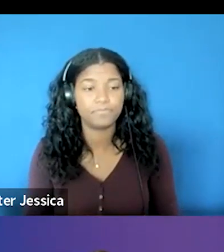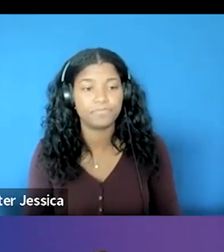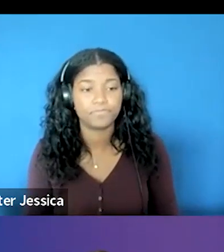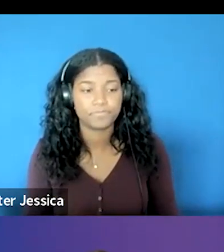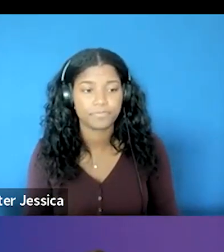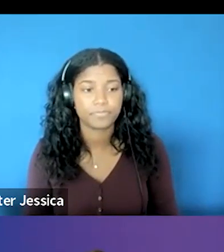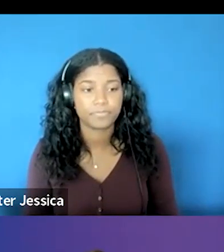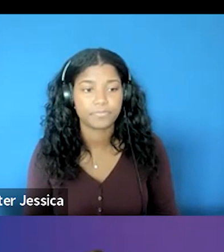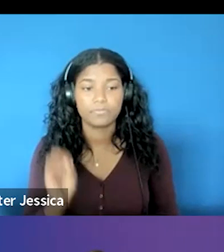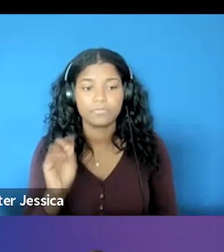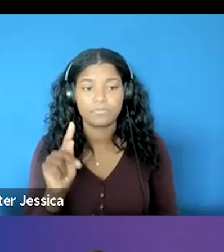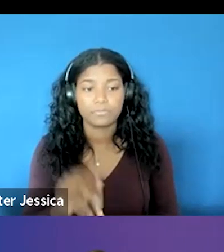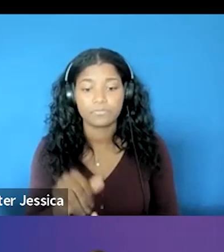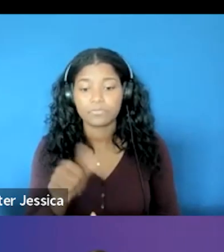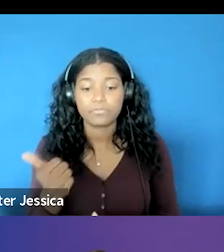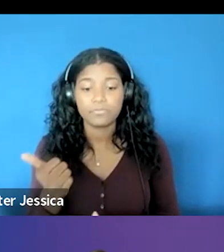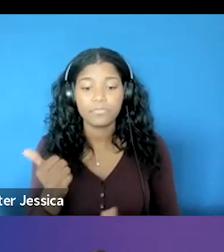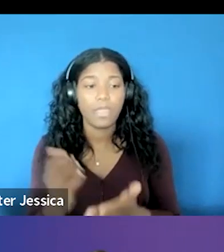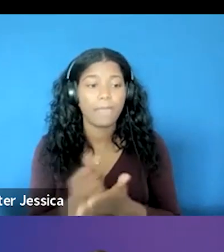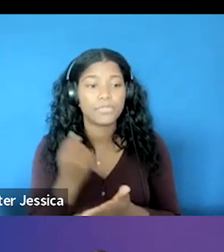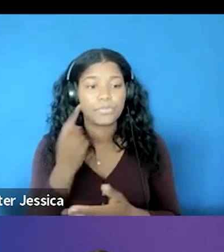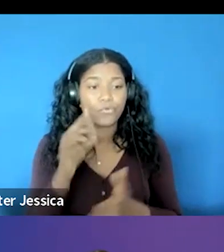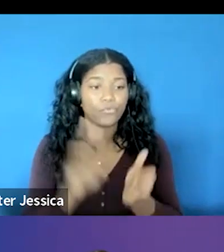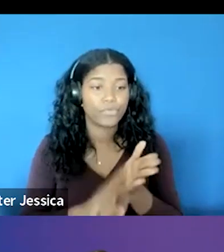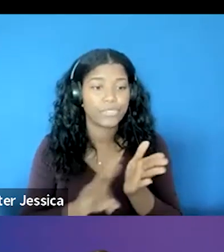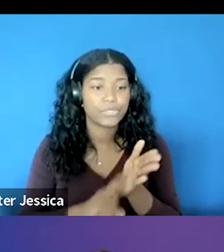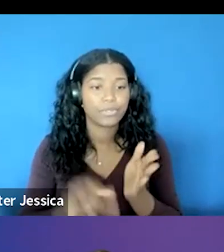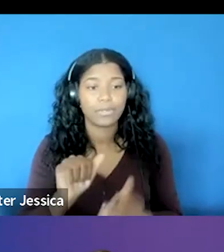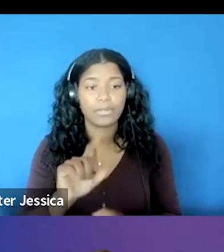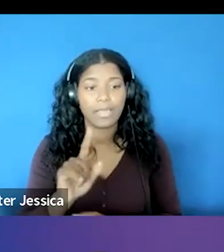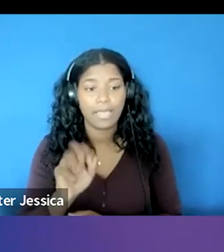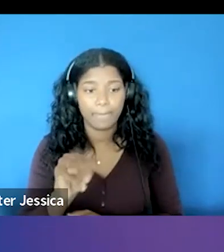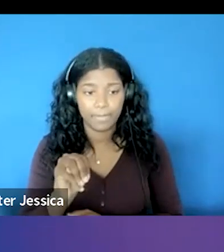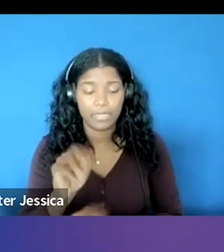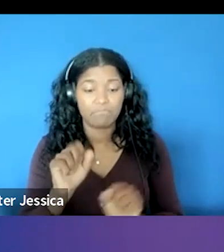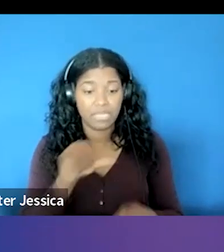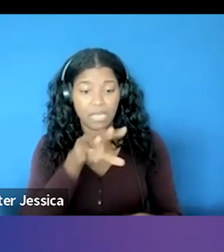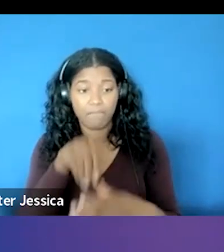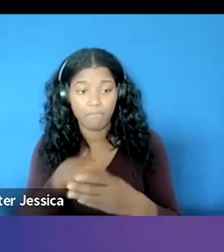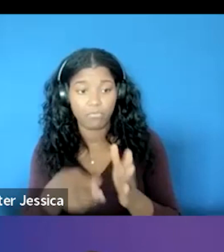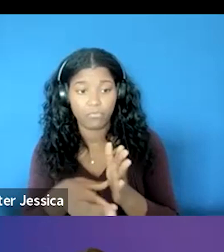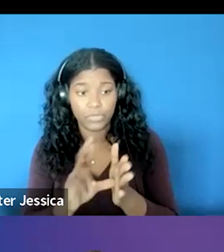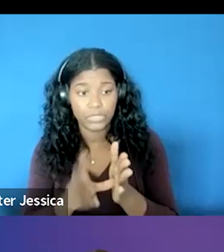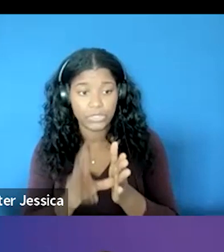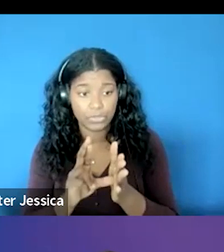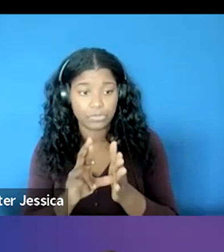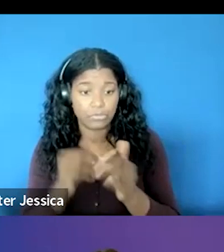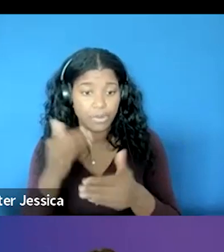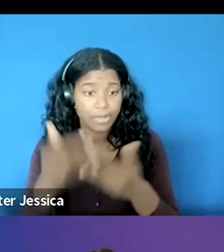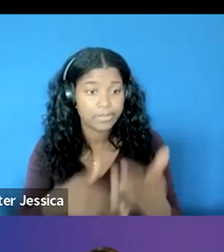Samantha Hunter: Okay. Are there any opportunities for research administrators to participate in the review process without having scientific expertise?